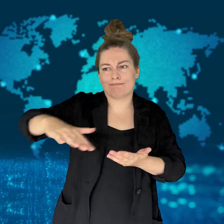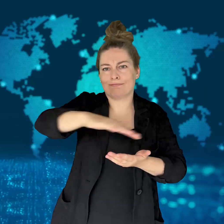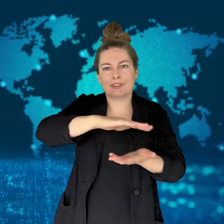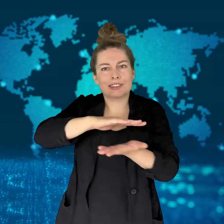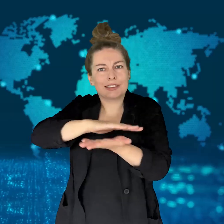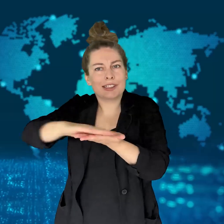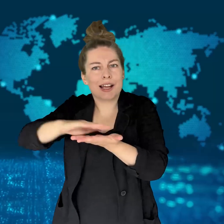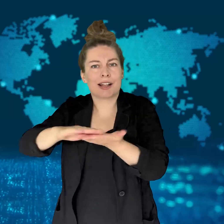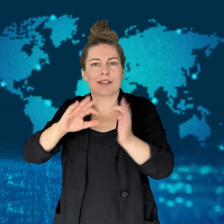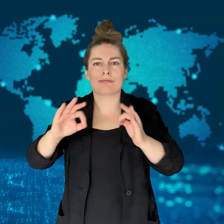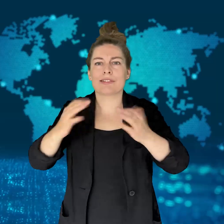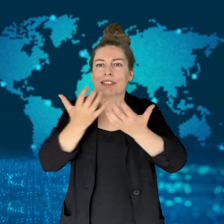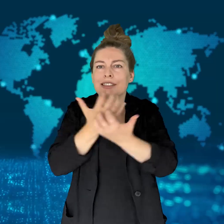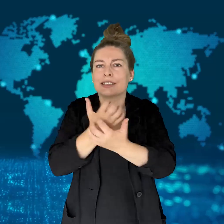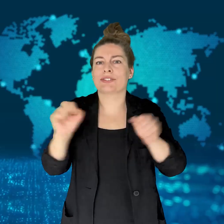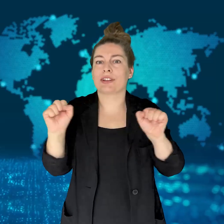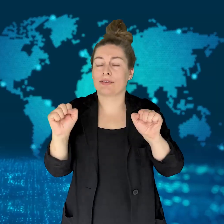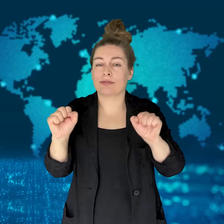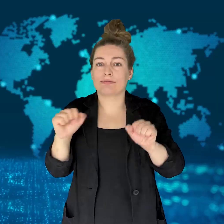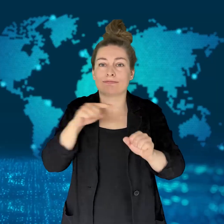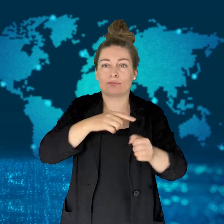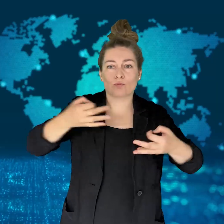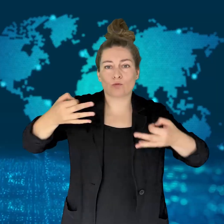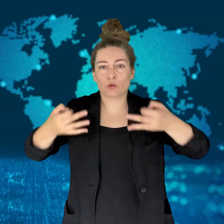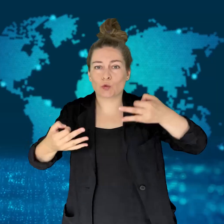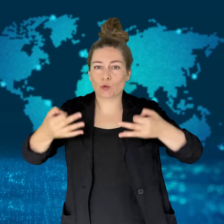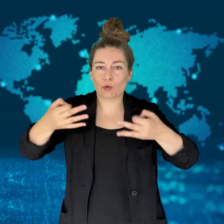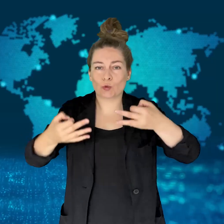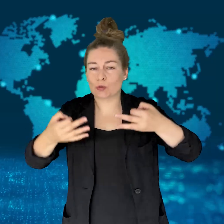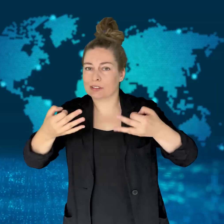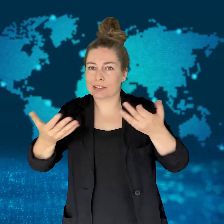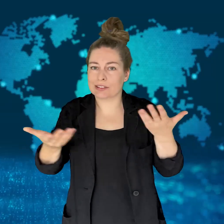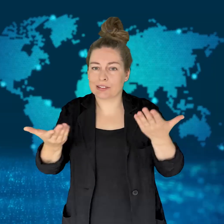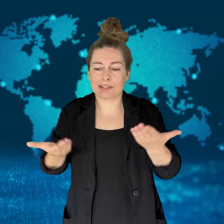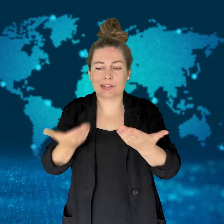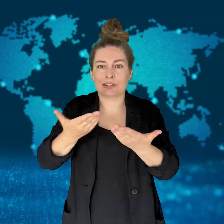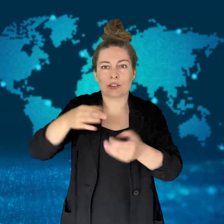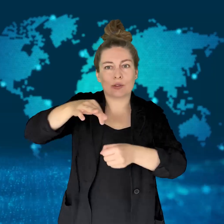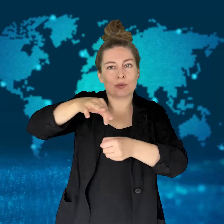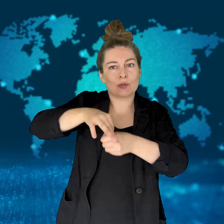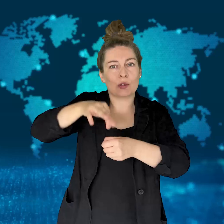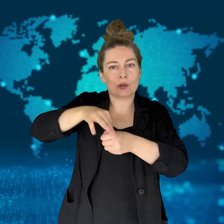The court's decision came after a 6 - 3 vote.